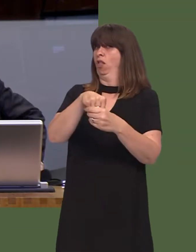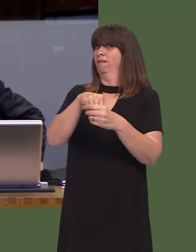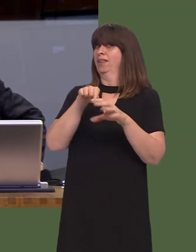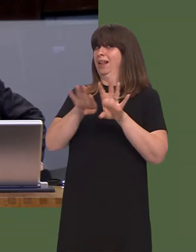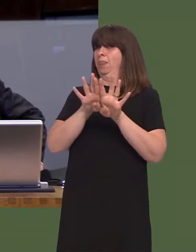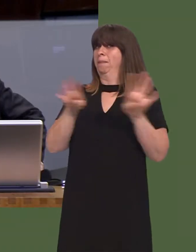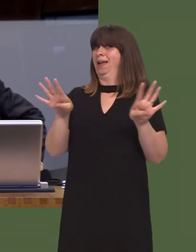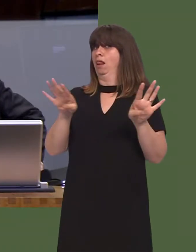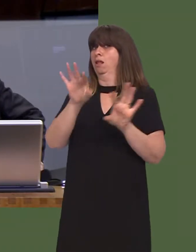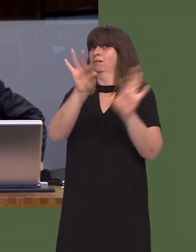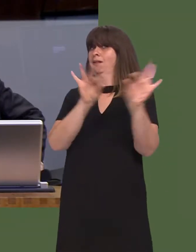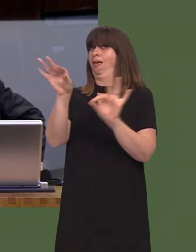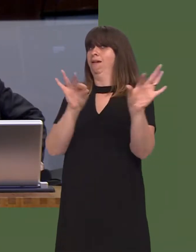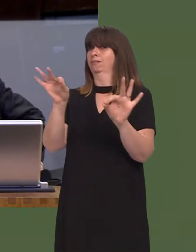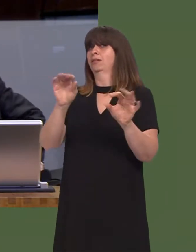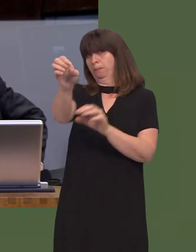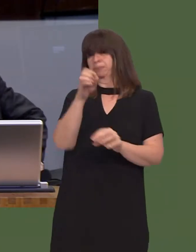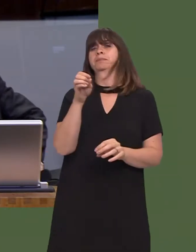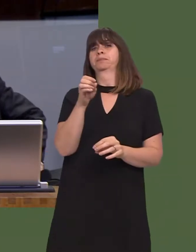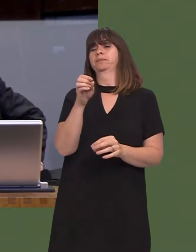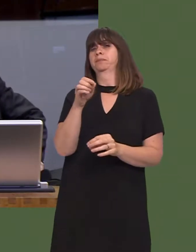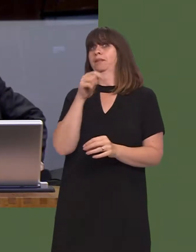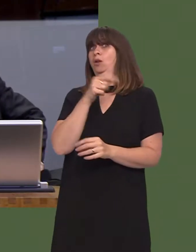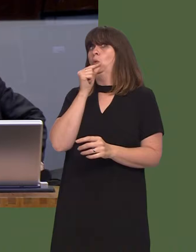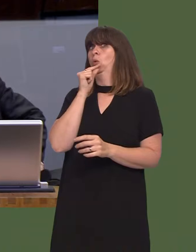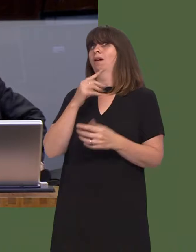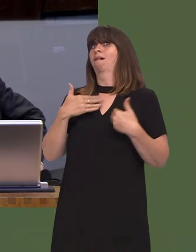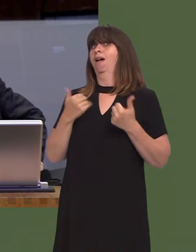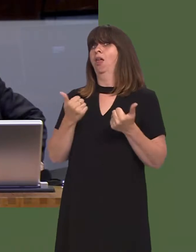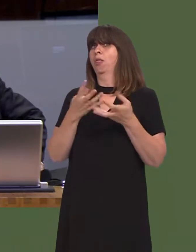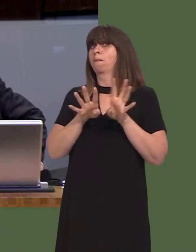here, because she was on the selection panel when the final appointment was made, is the